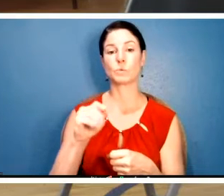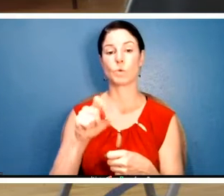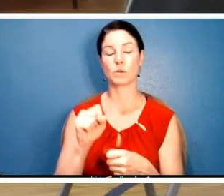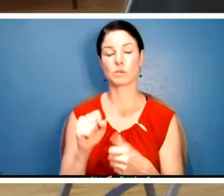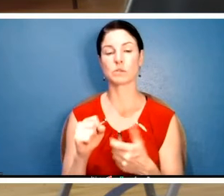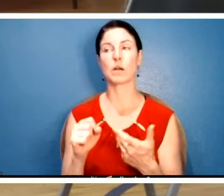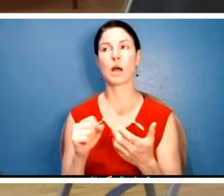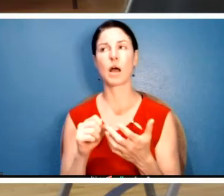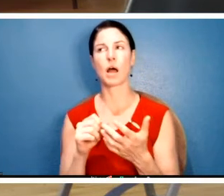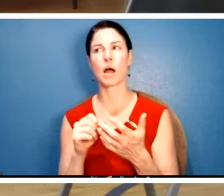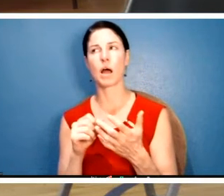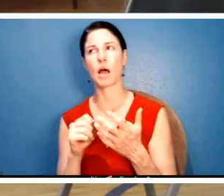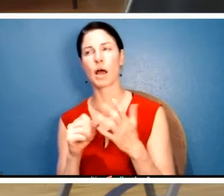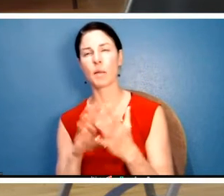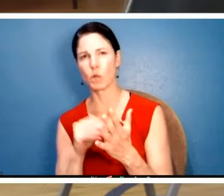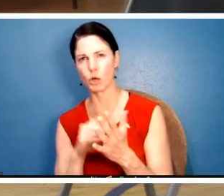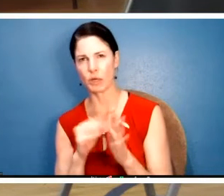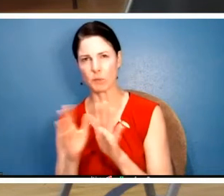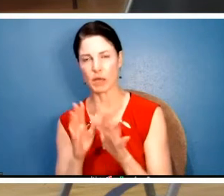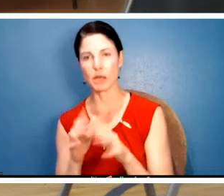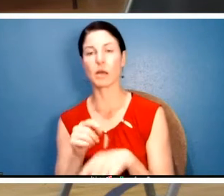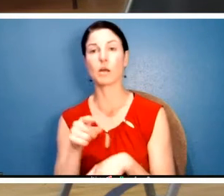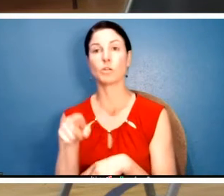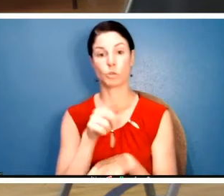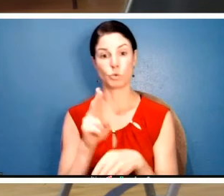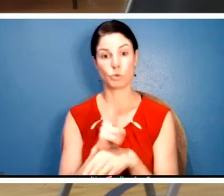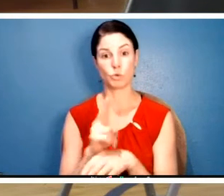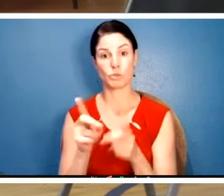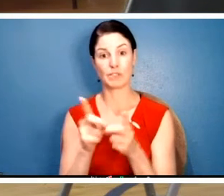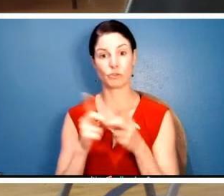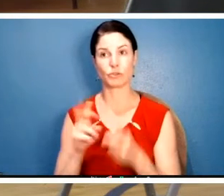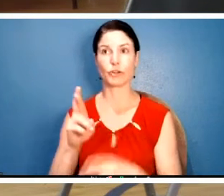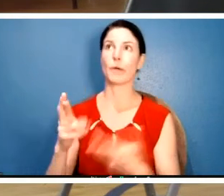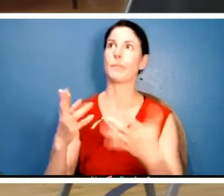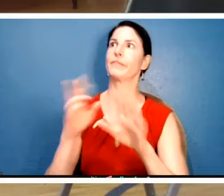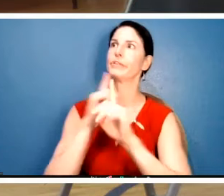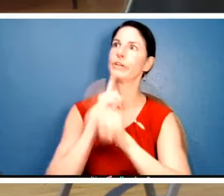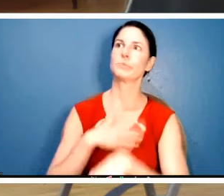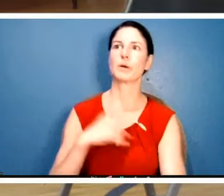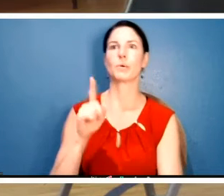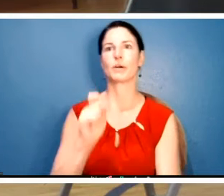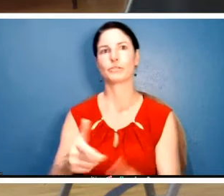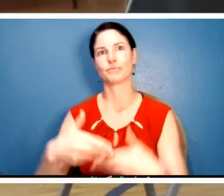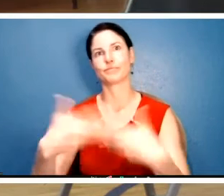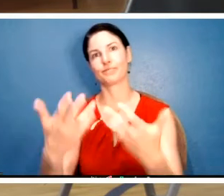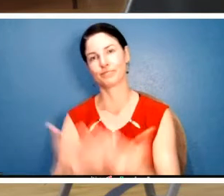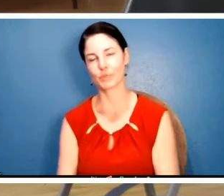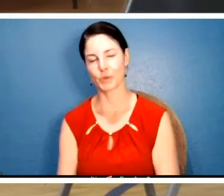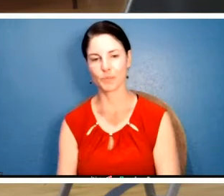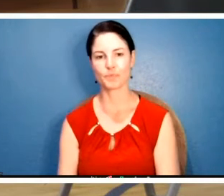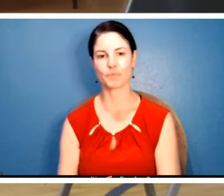SacGov: But my question was do you guys use district are but you answered my question so without further ado.